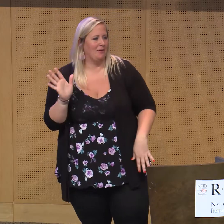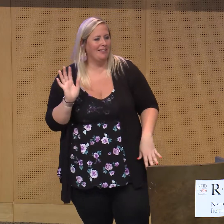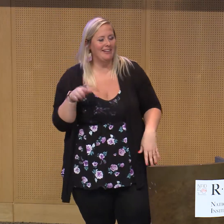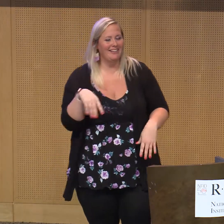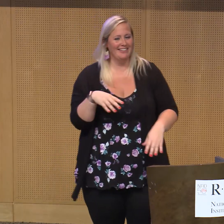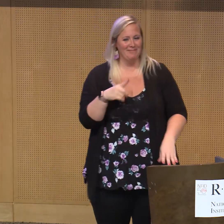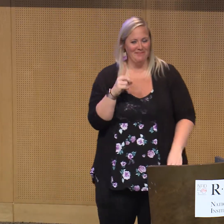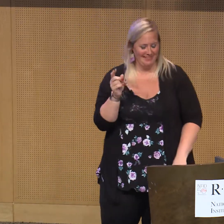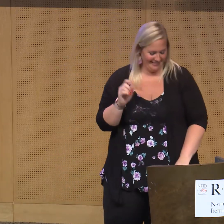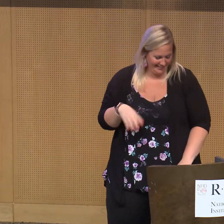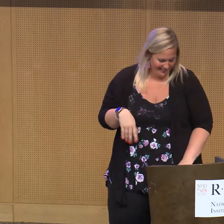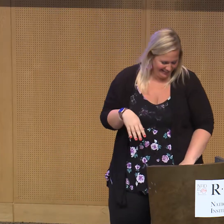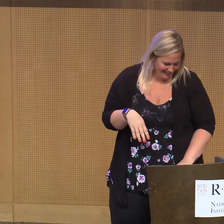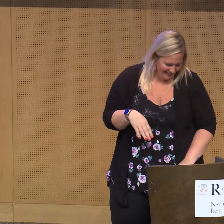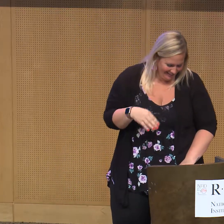sometimes 60 hours a week.